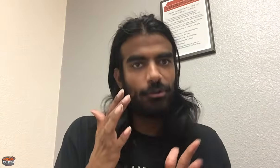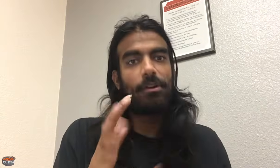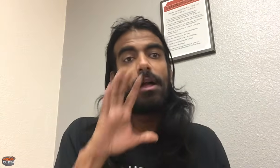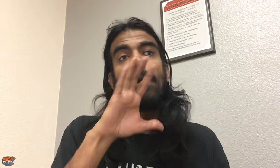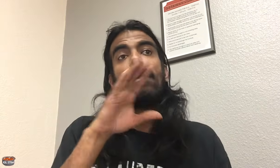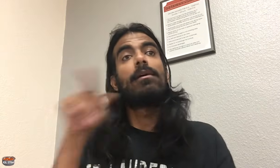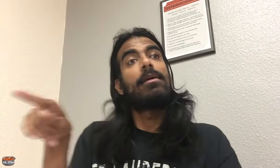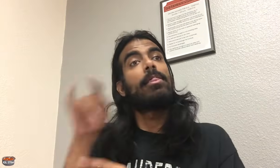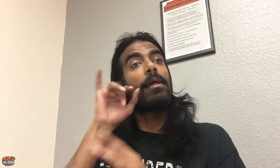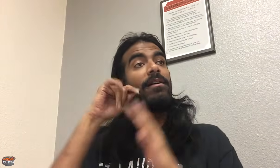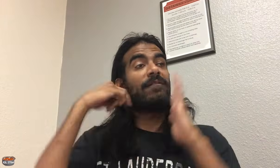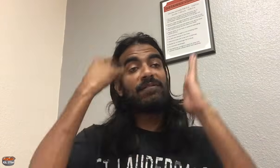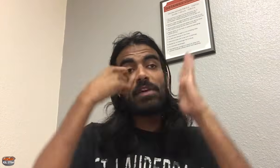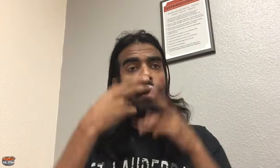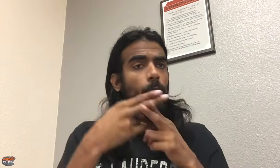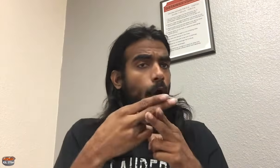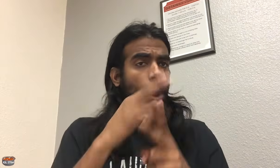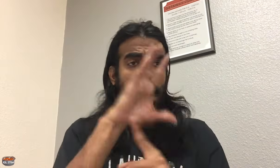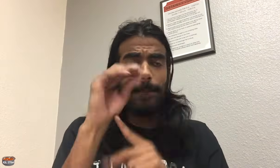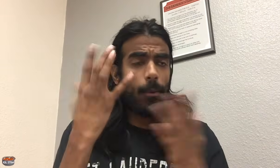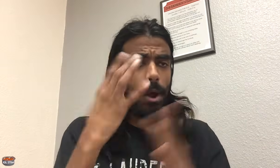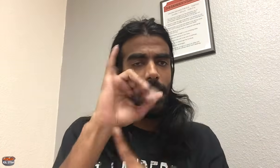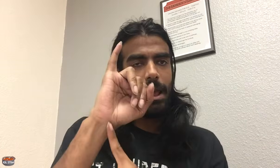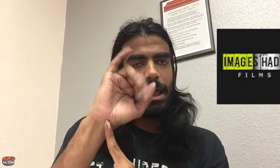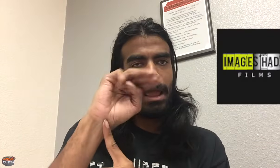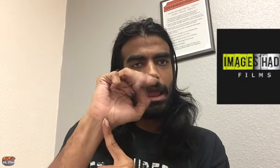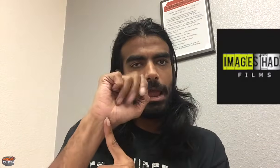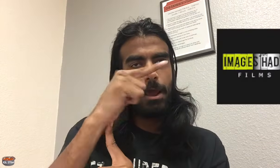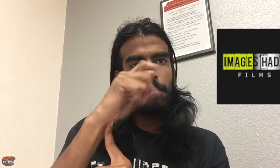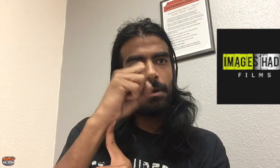3 co-founders of a film company and it's